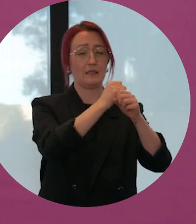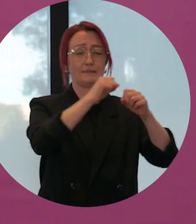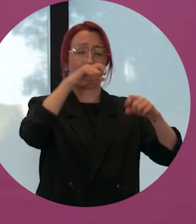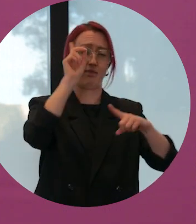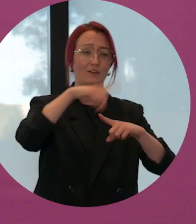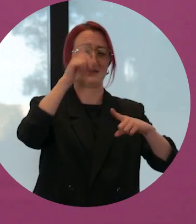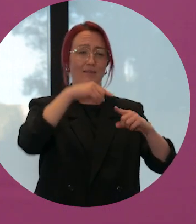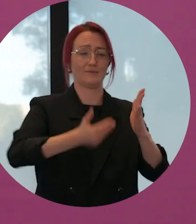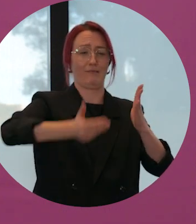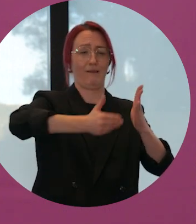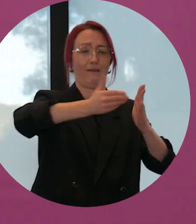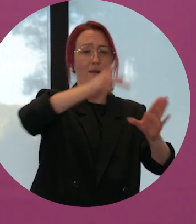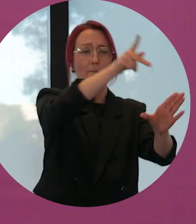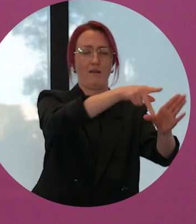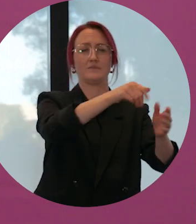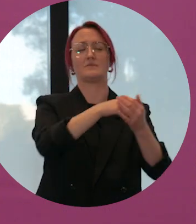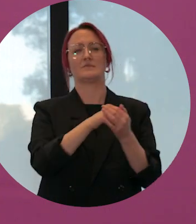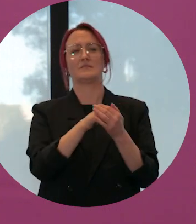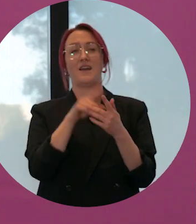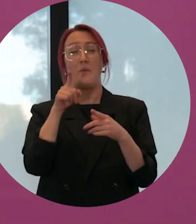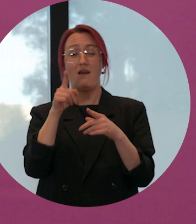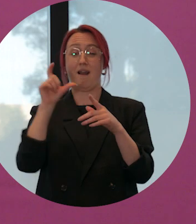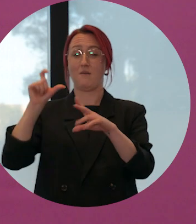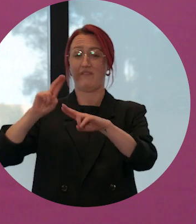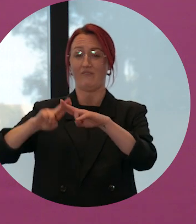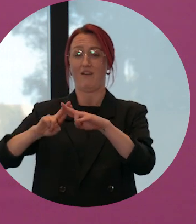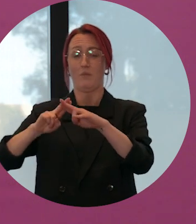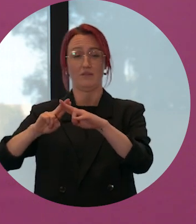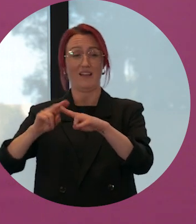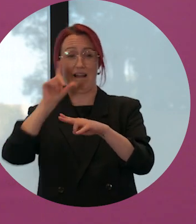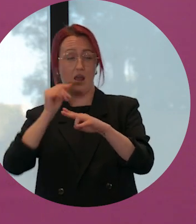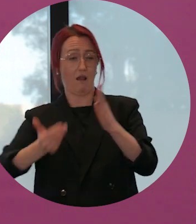hard for car manufacturers to make thousands of car parts from composites.